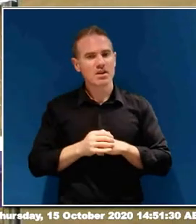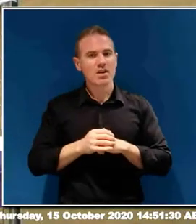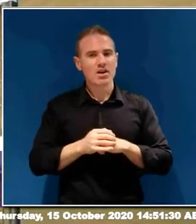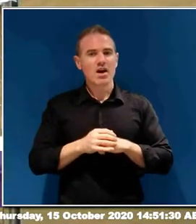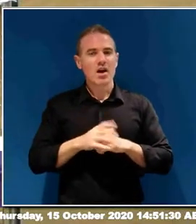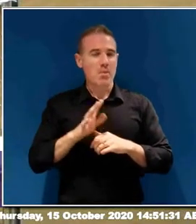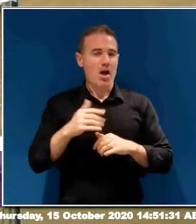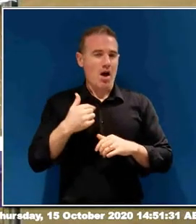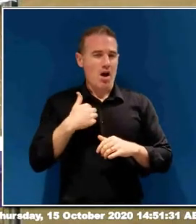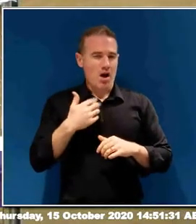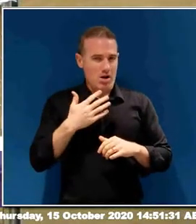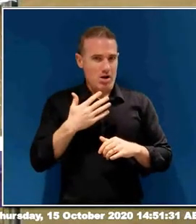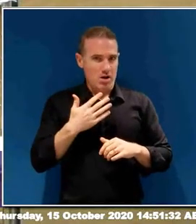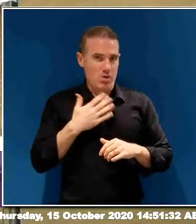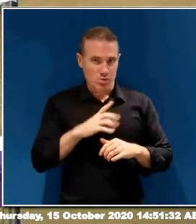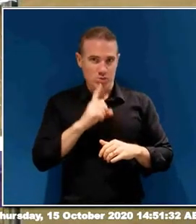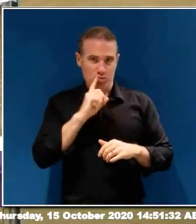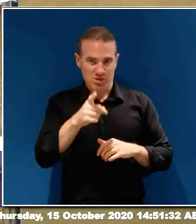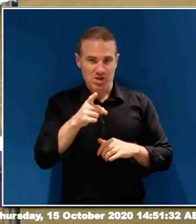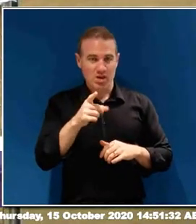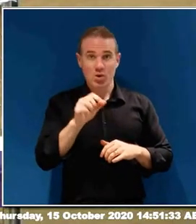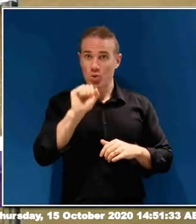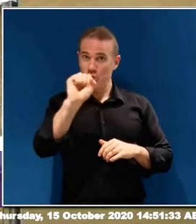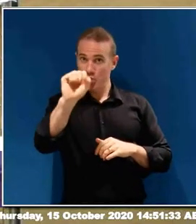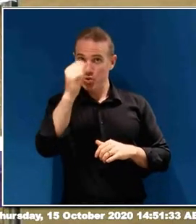broader range of disabilities. Absolutely, please.